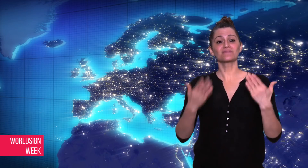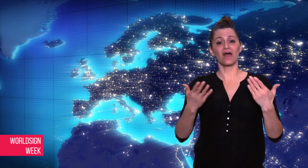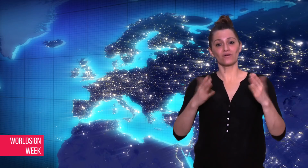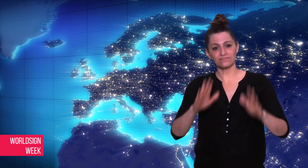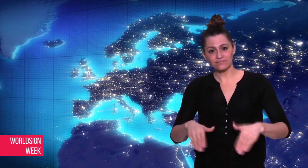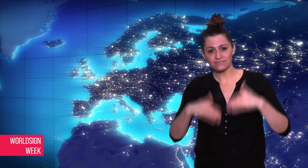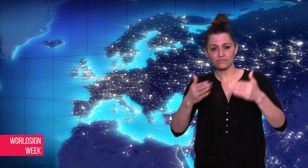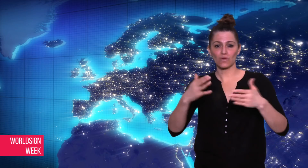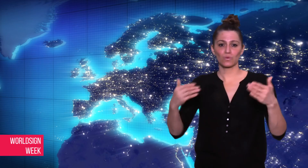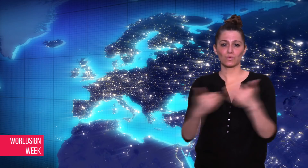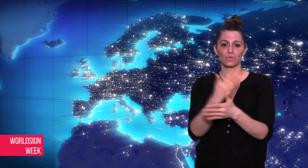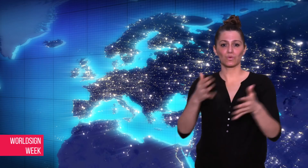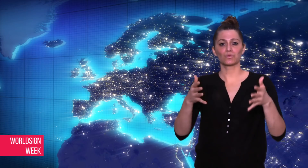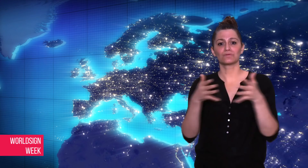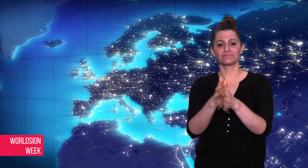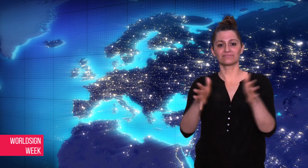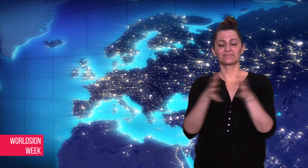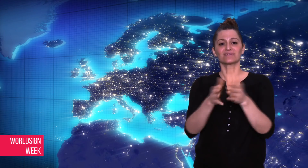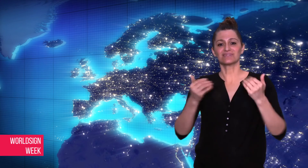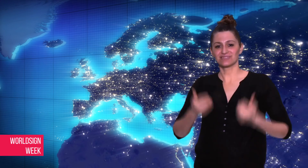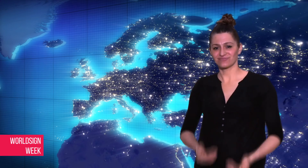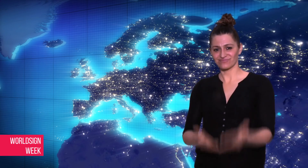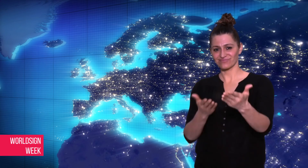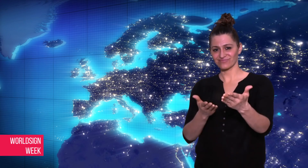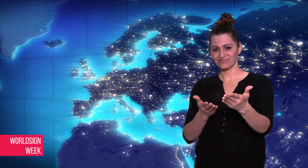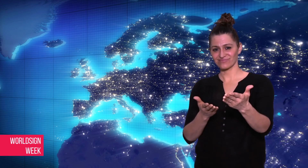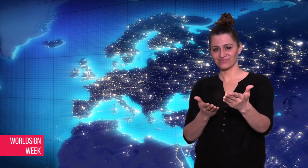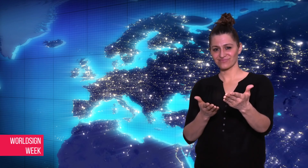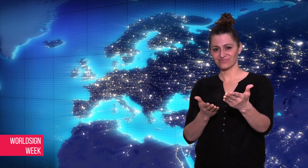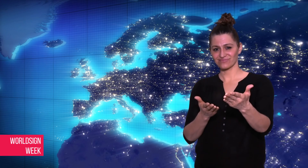Now, let’s go to next story.